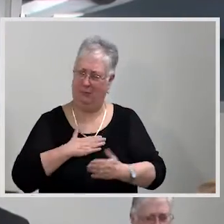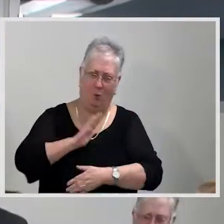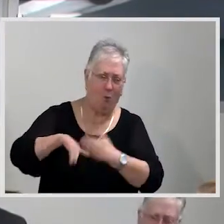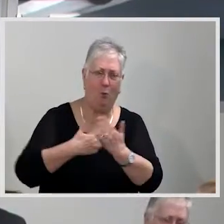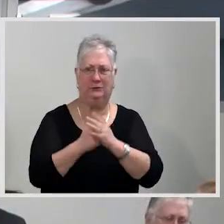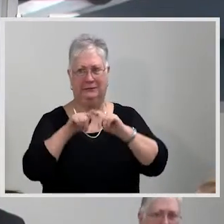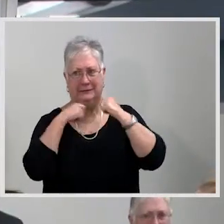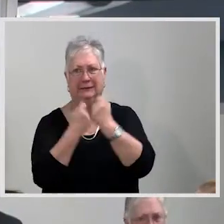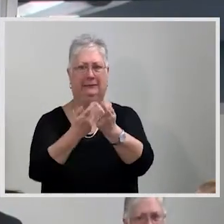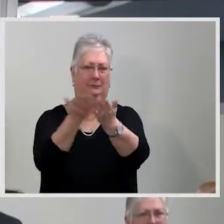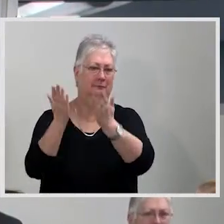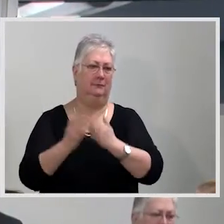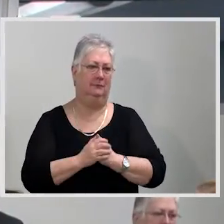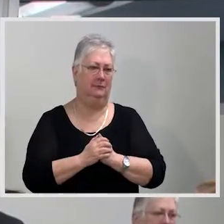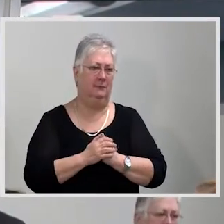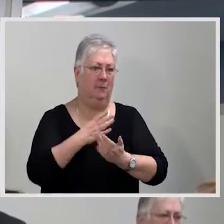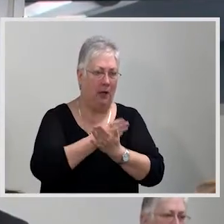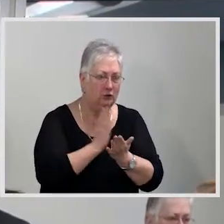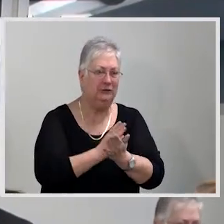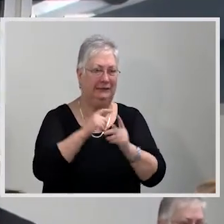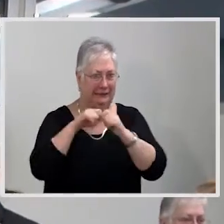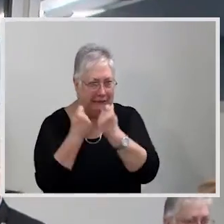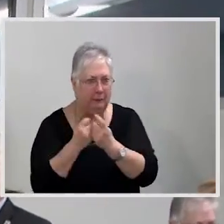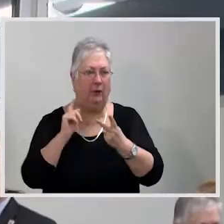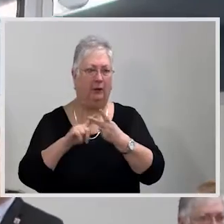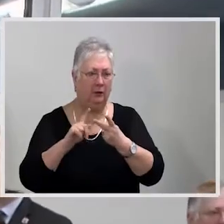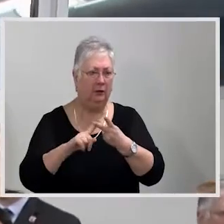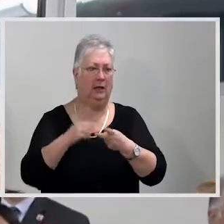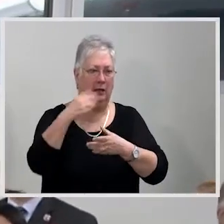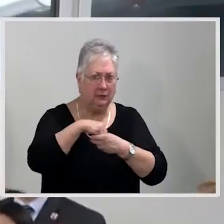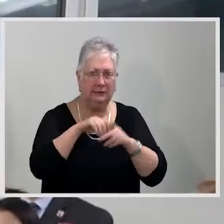ENGAGEMENT TEAM, OUR MOCers TEAM AND ALL OF OUR AGENCY